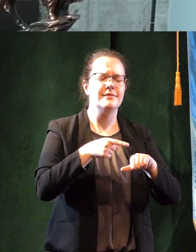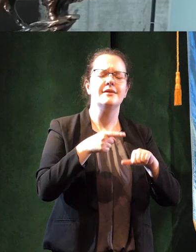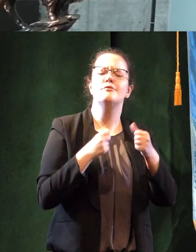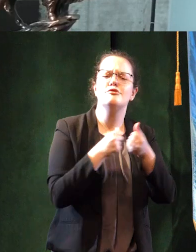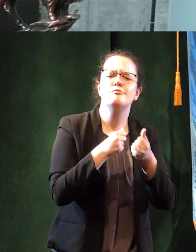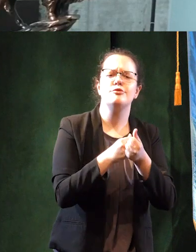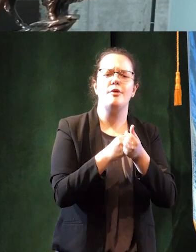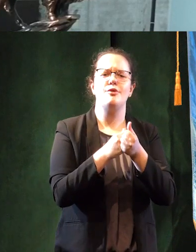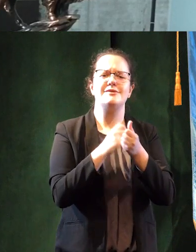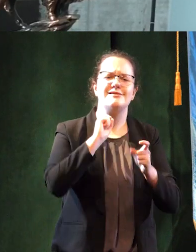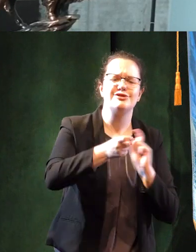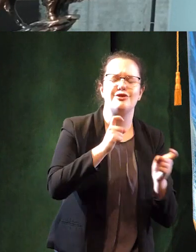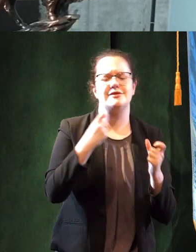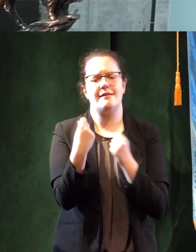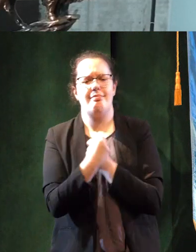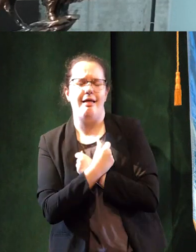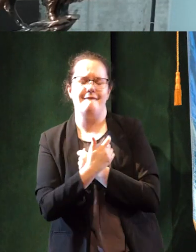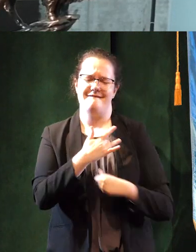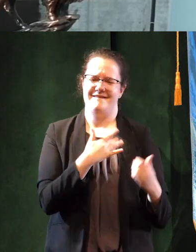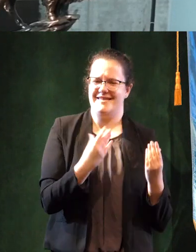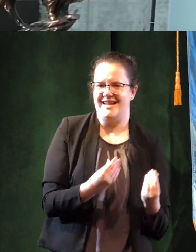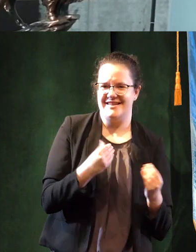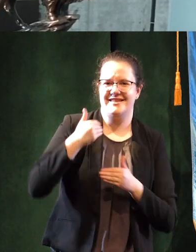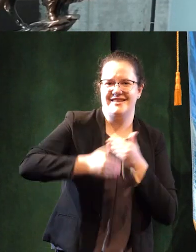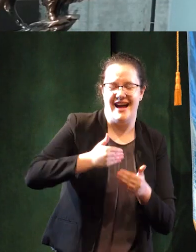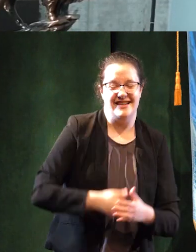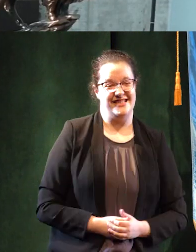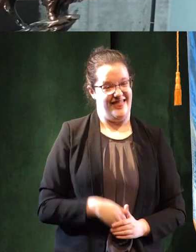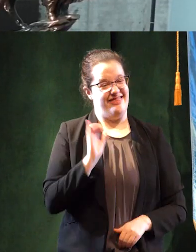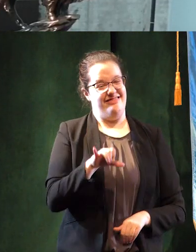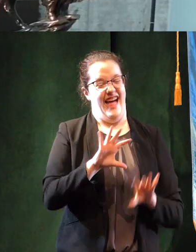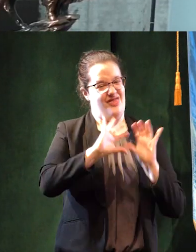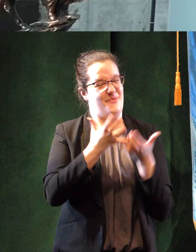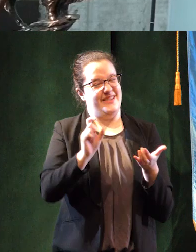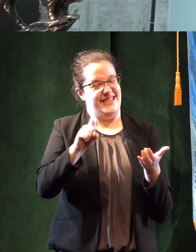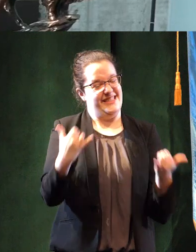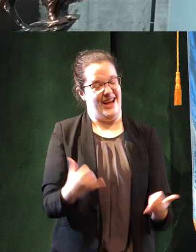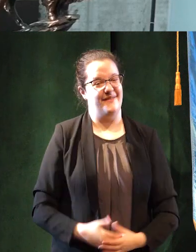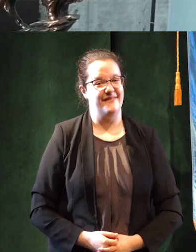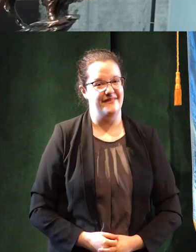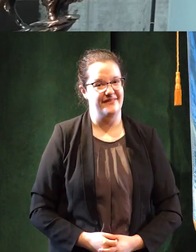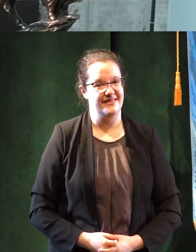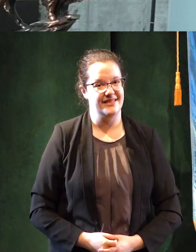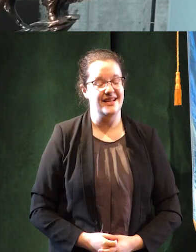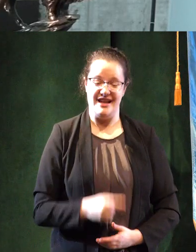love and kindness that's exactly what this world needs right now and you can